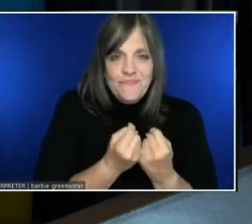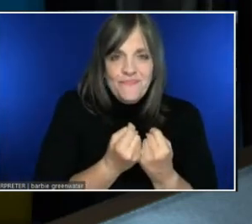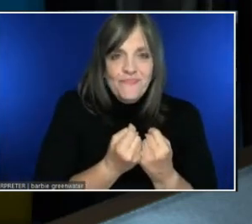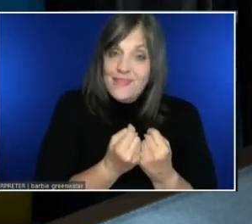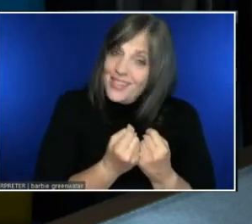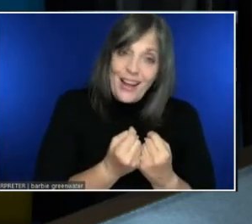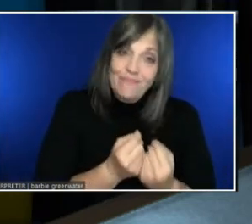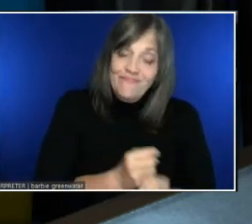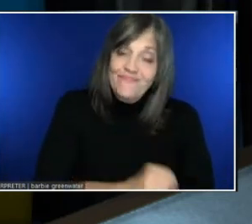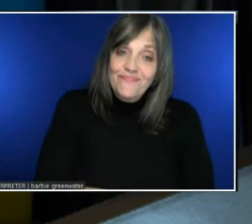Careers.Microsoft.com.